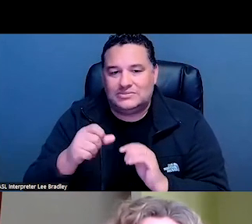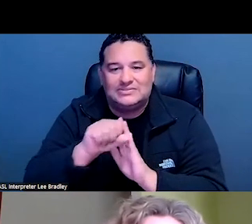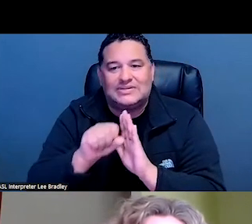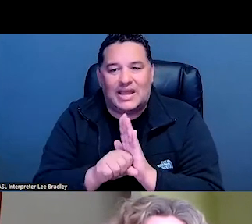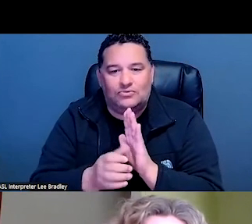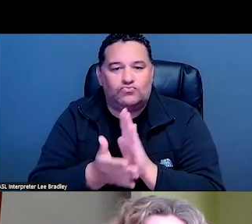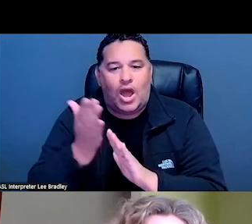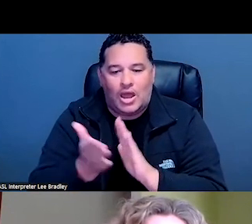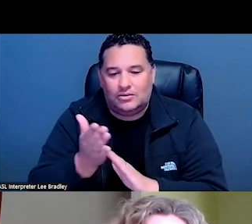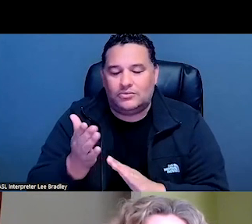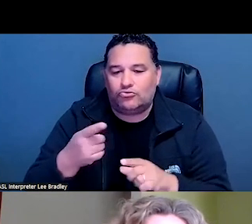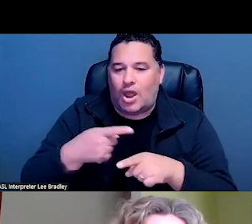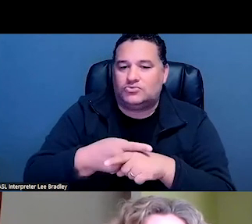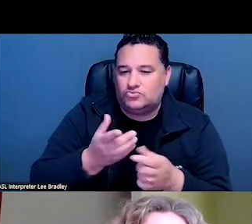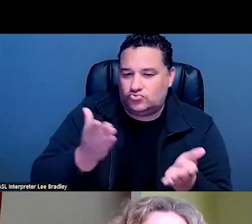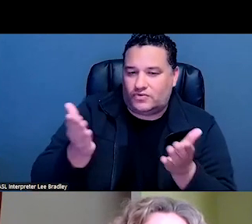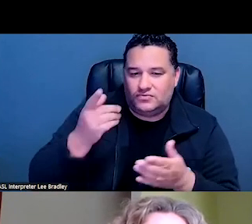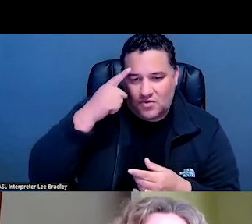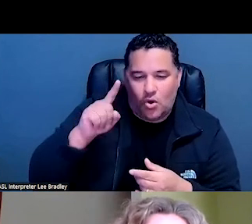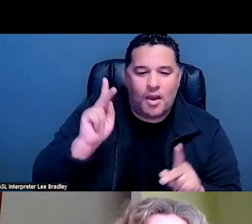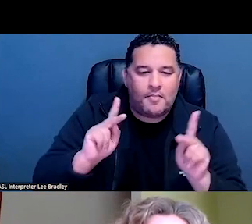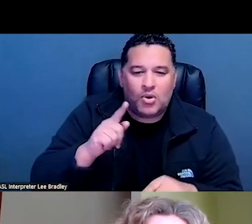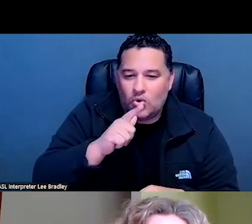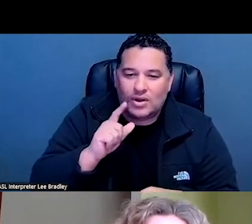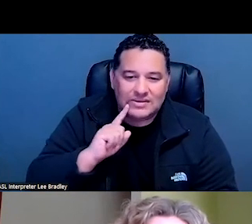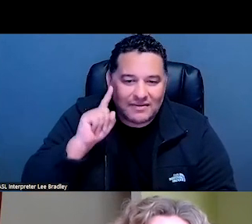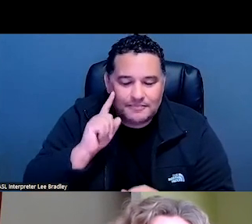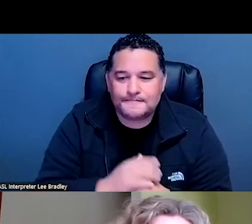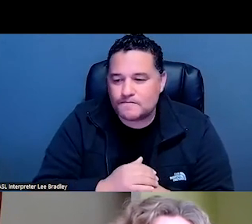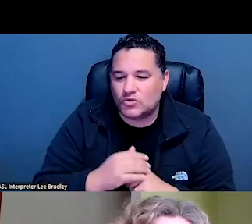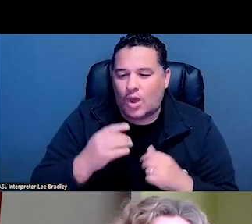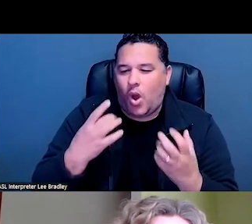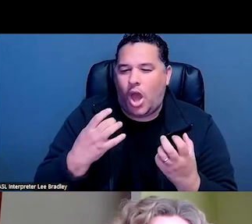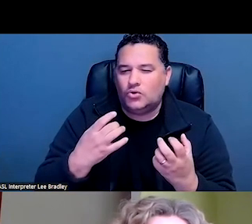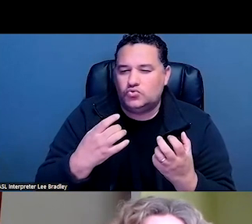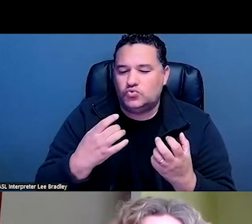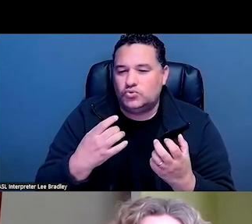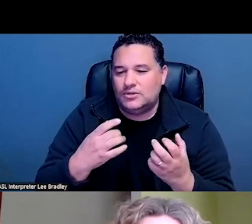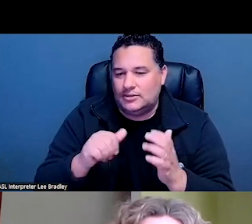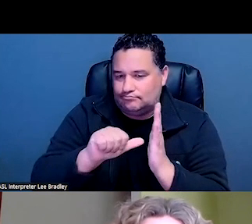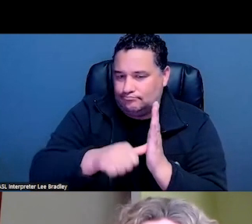IS, MORE ADVANTAGEOUS THAN HAVING JUST STATE RUN CRISIS SERVICES FOR PEOPLE WHO ARE DEAF.